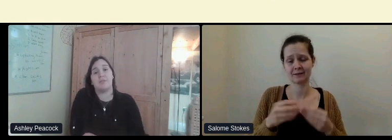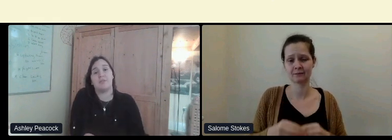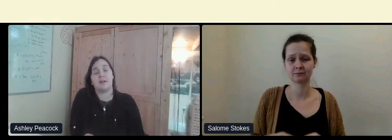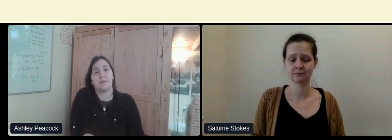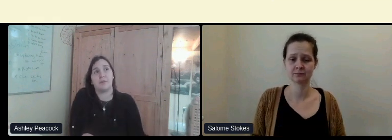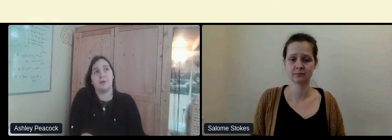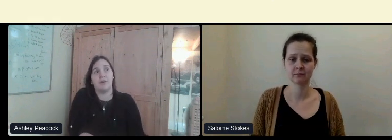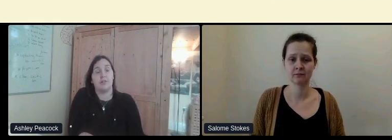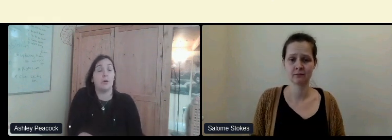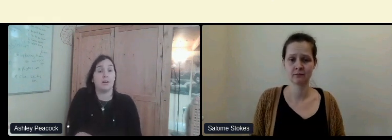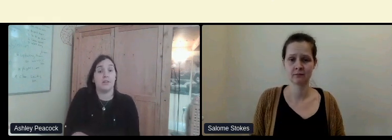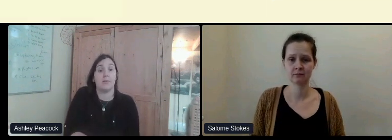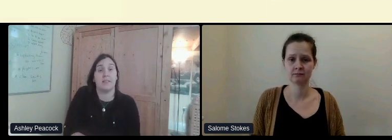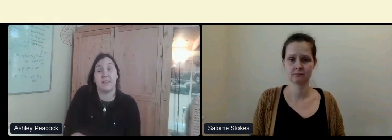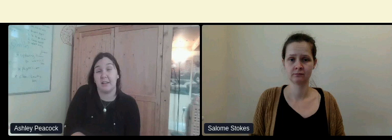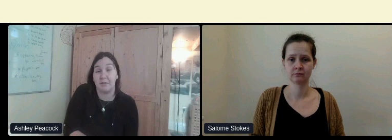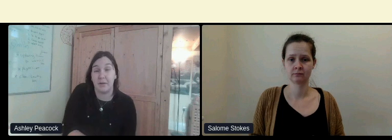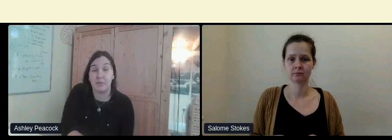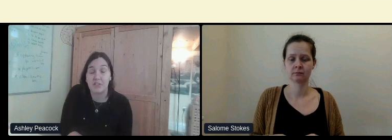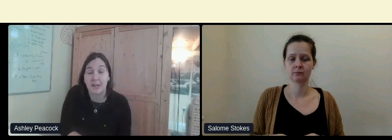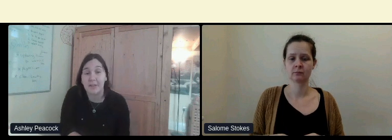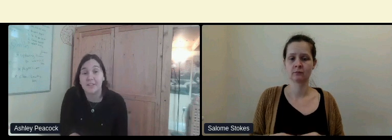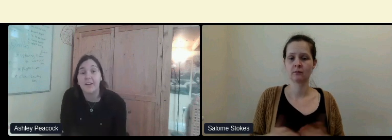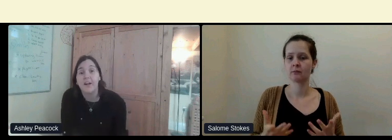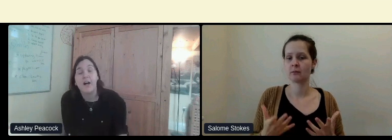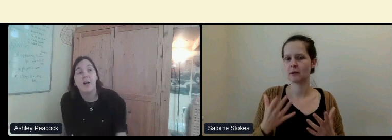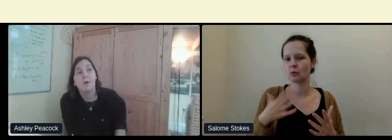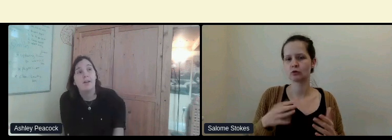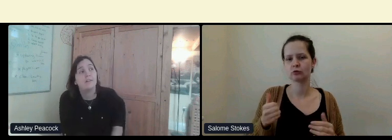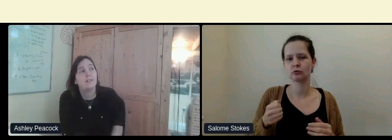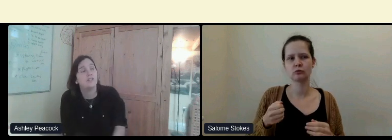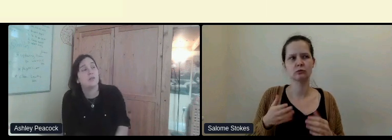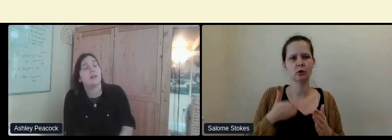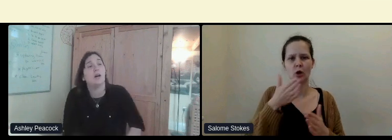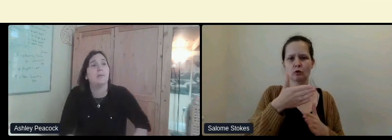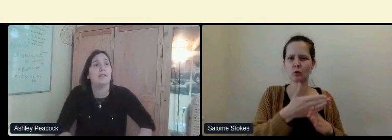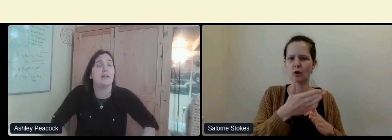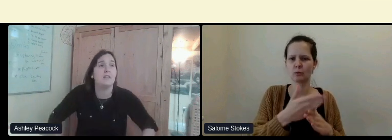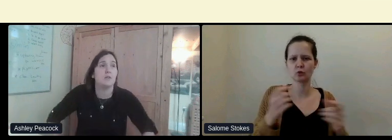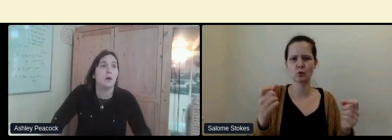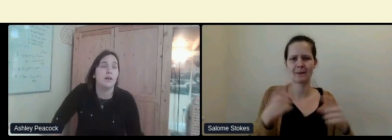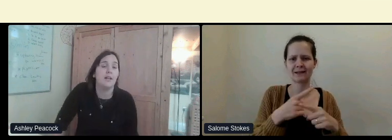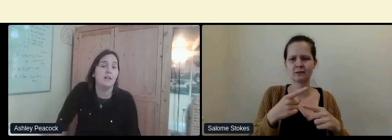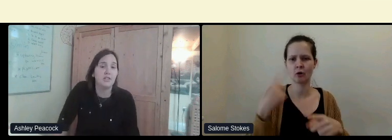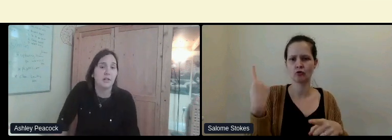travel to work at times that they can. Avoid rush hour. I really enjoy coming into work at lunchtime